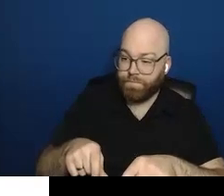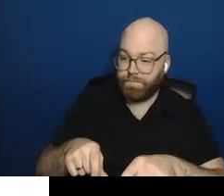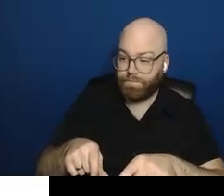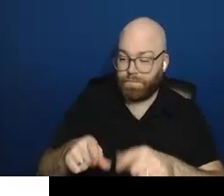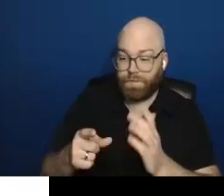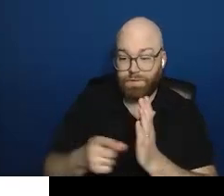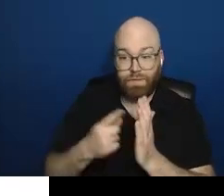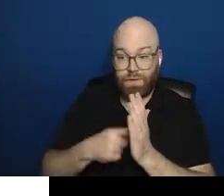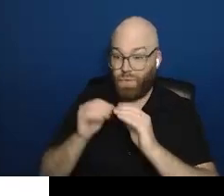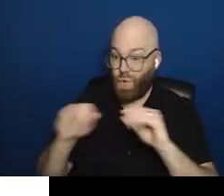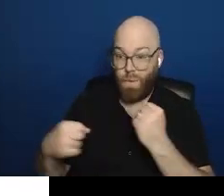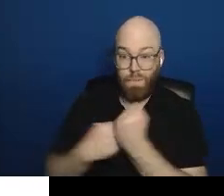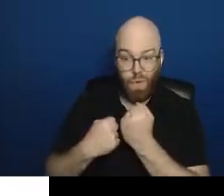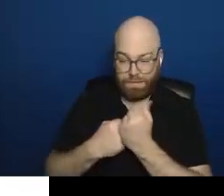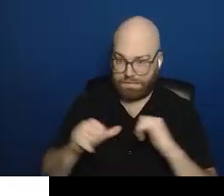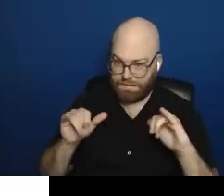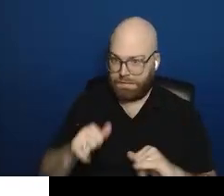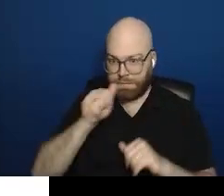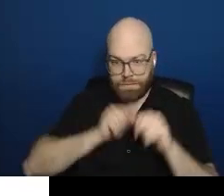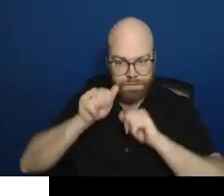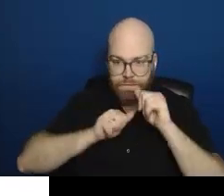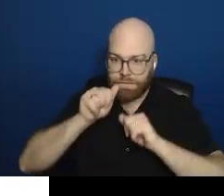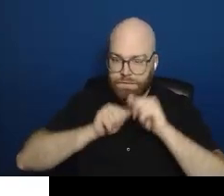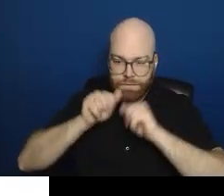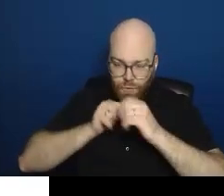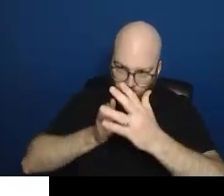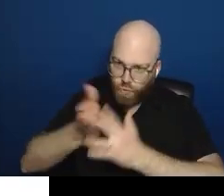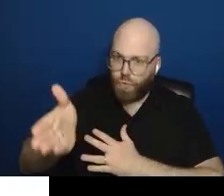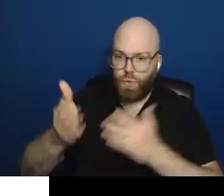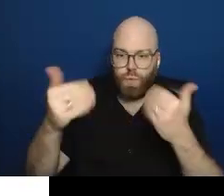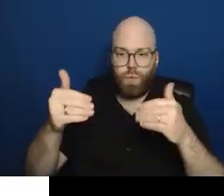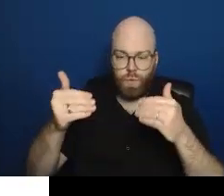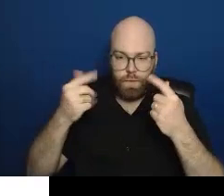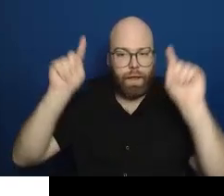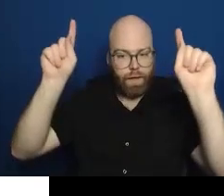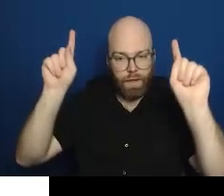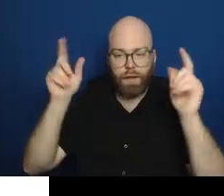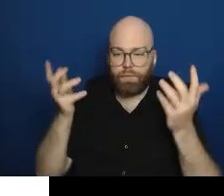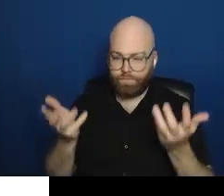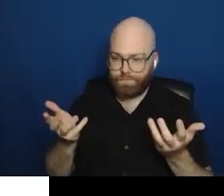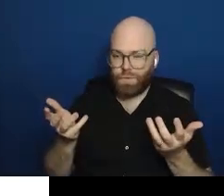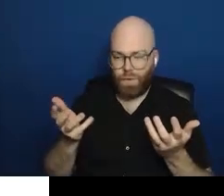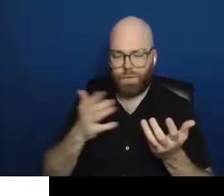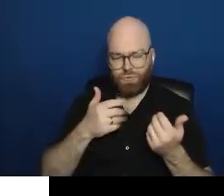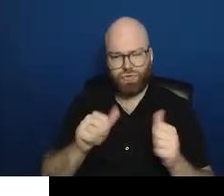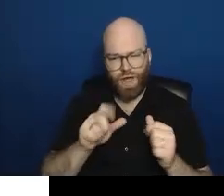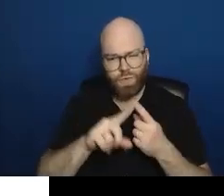So just being supportive, understanding, that they're going through difficulties and just giving people time